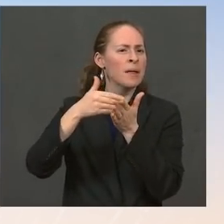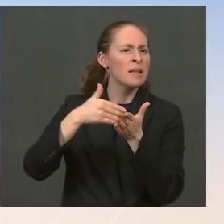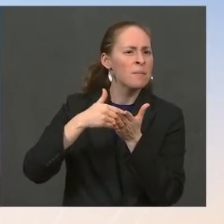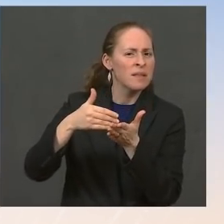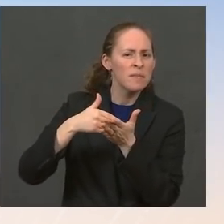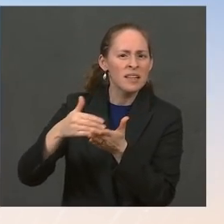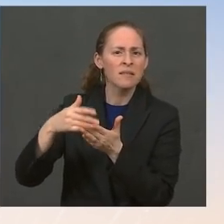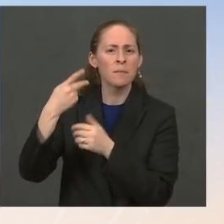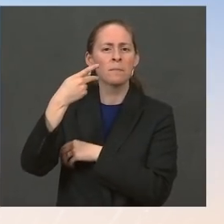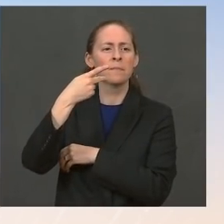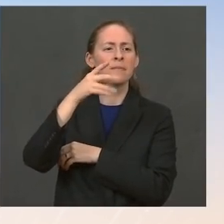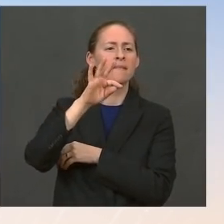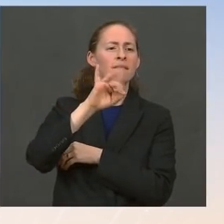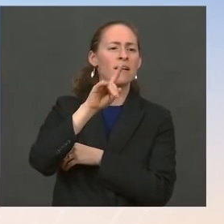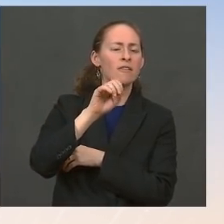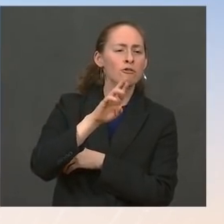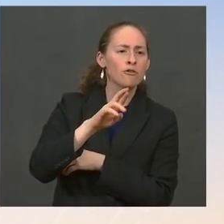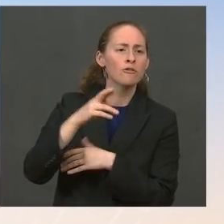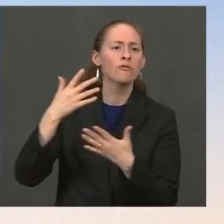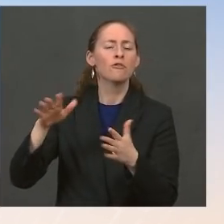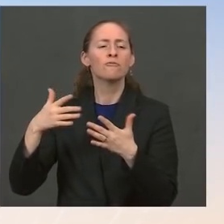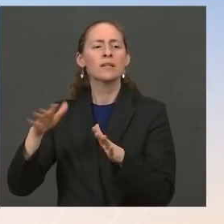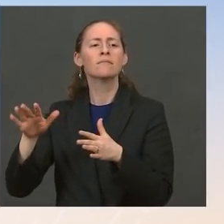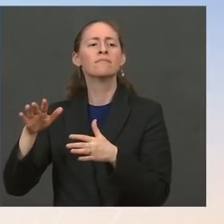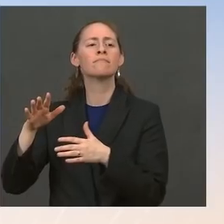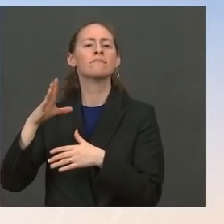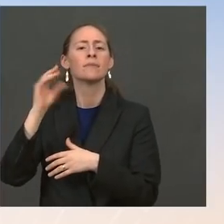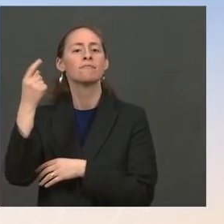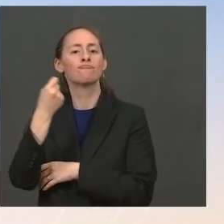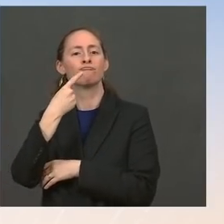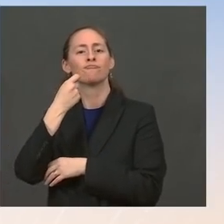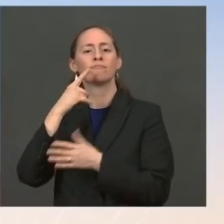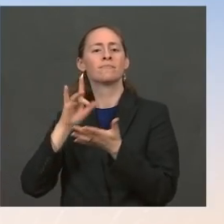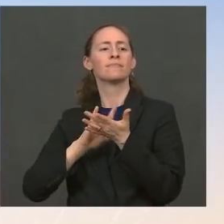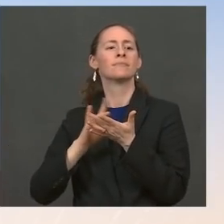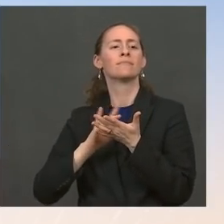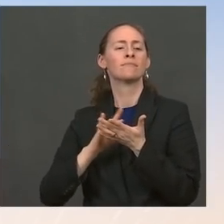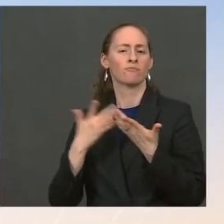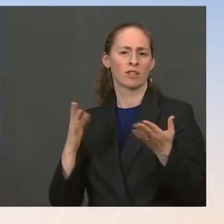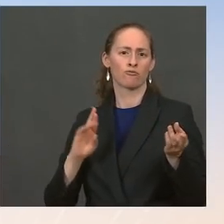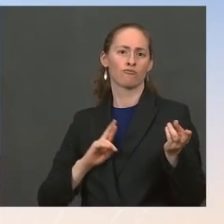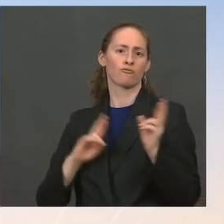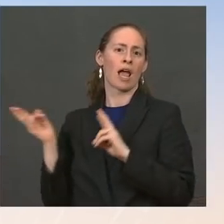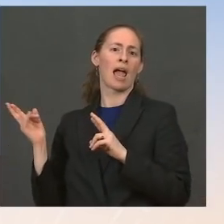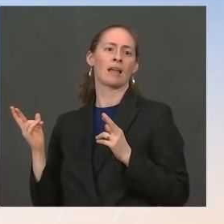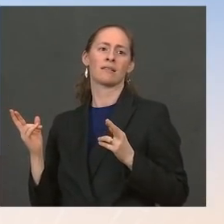that we are continuing to look for any way available and possible to get the pandemic under control,